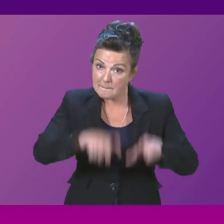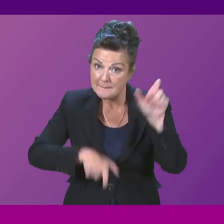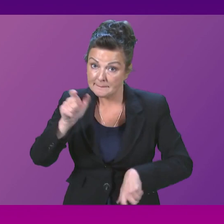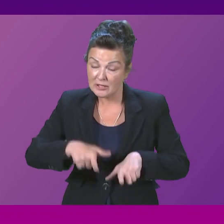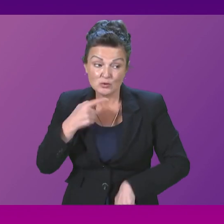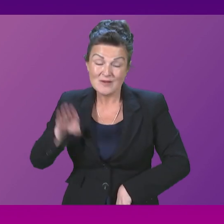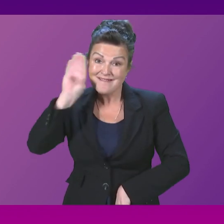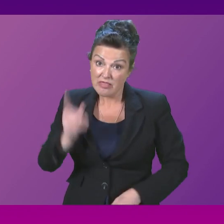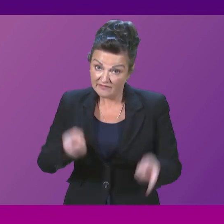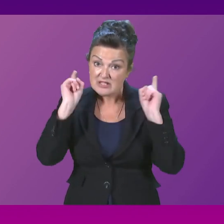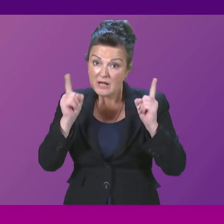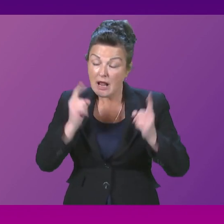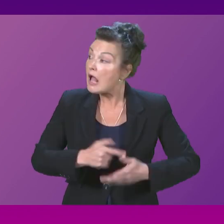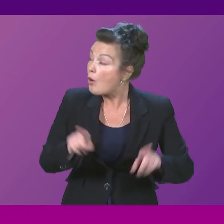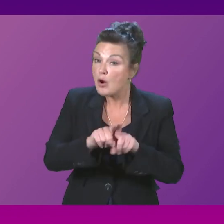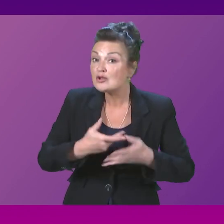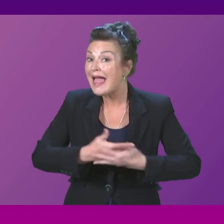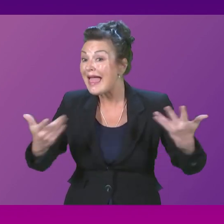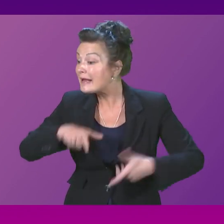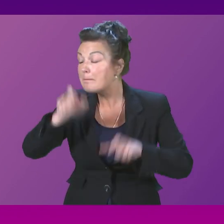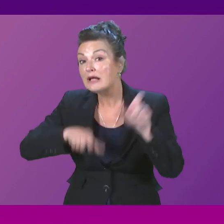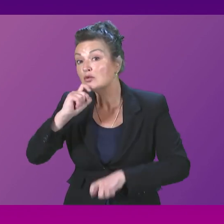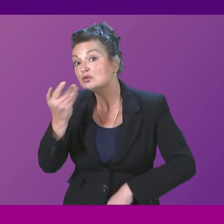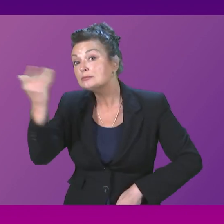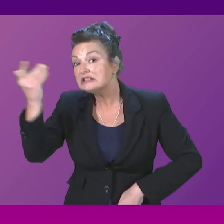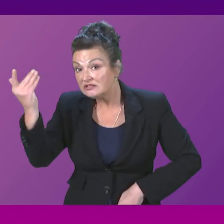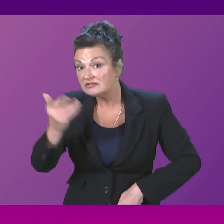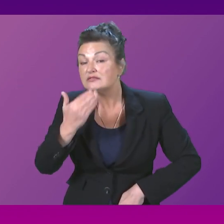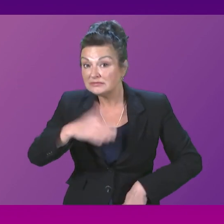Minister and, indeed, whoever should be speaking at any point.